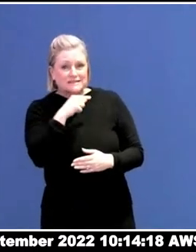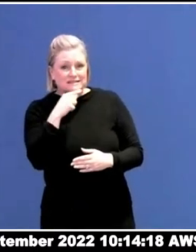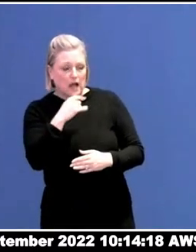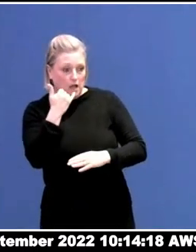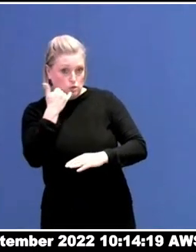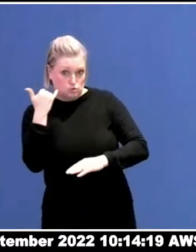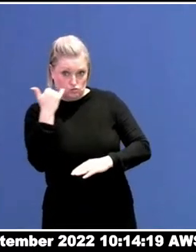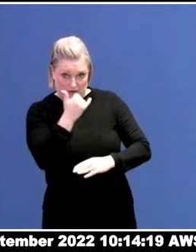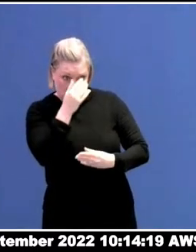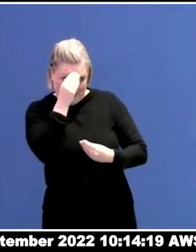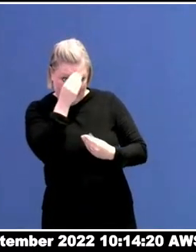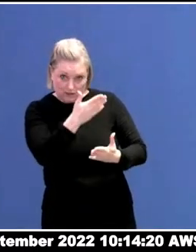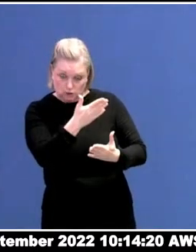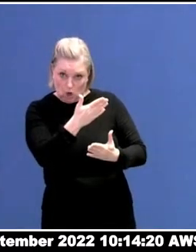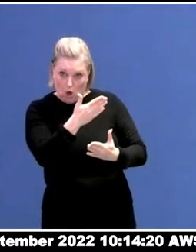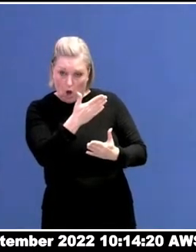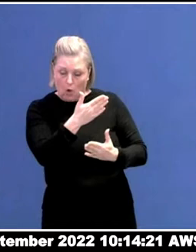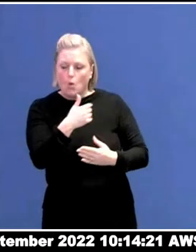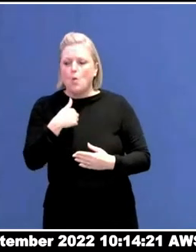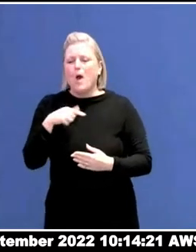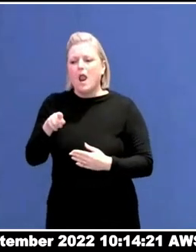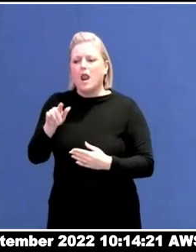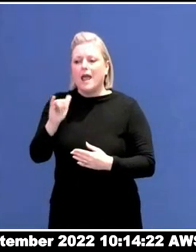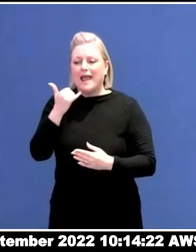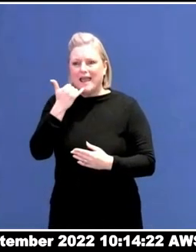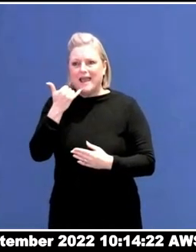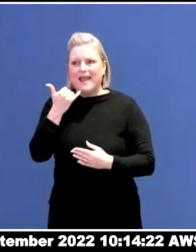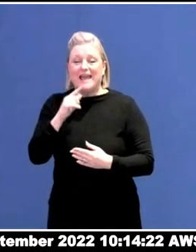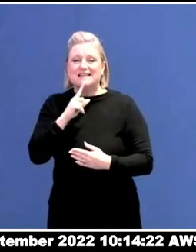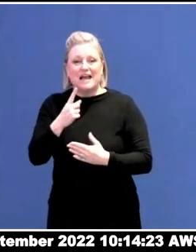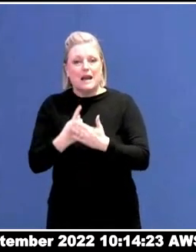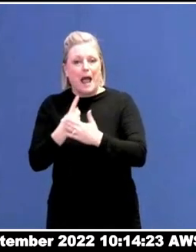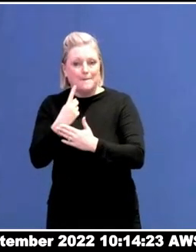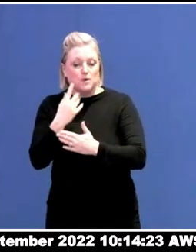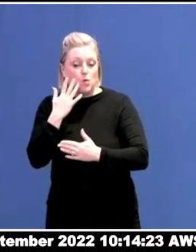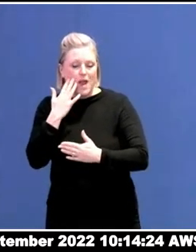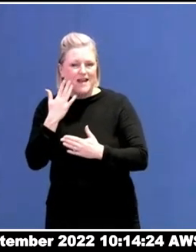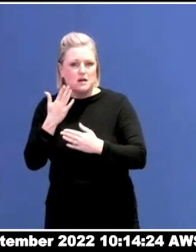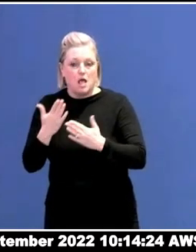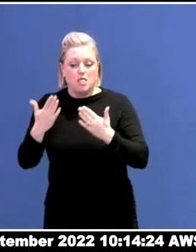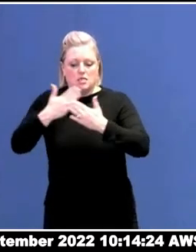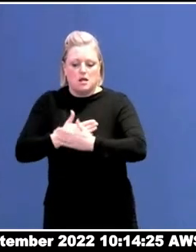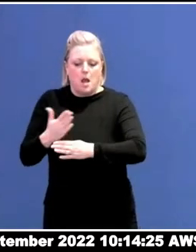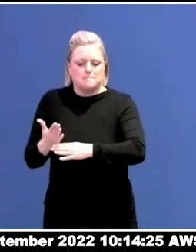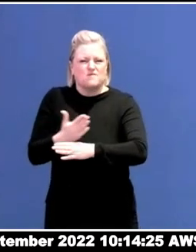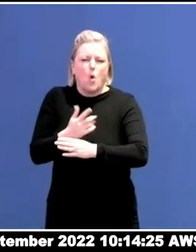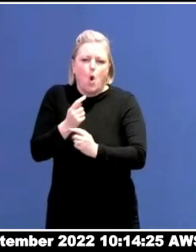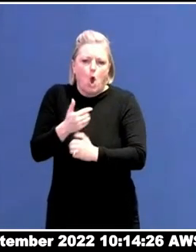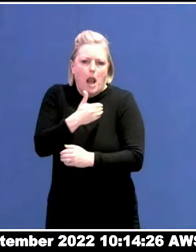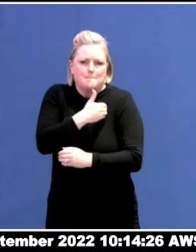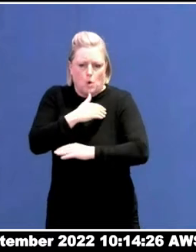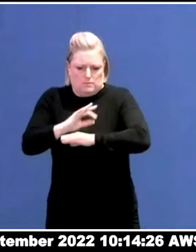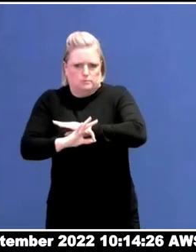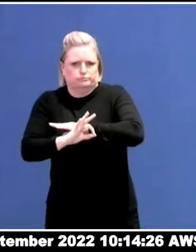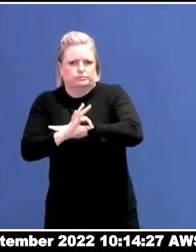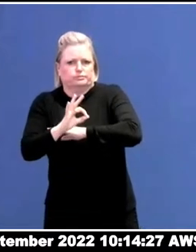He informed me it had happened during the night, early hours of the morning and -